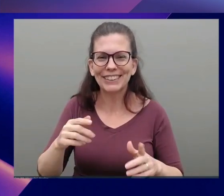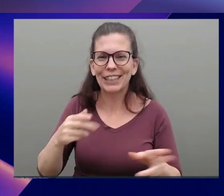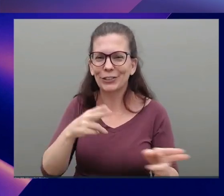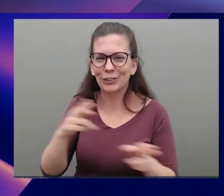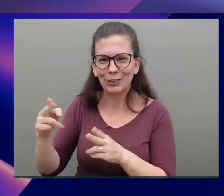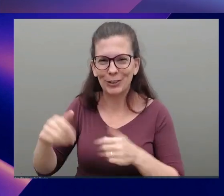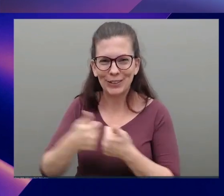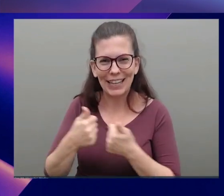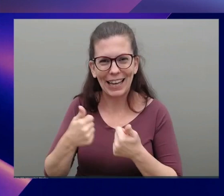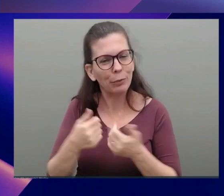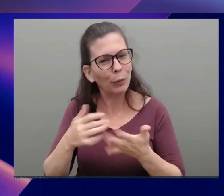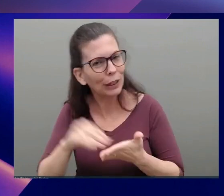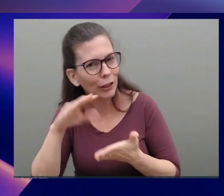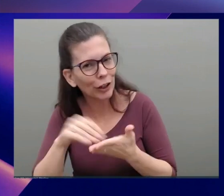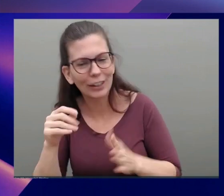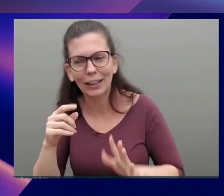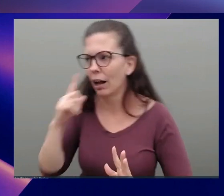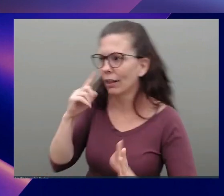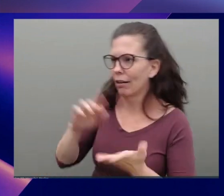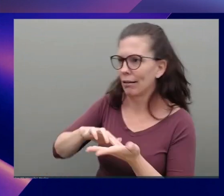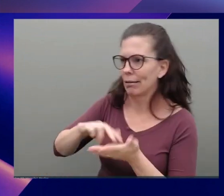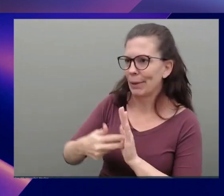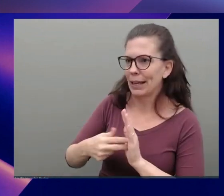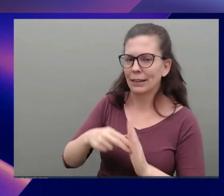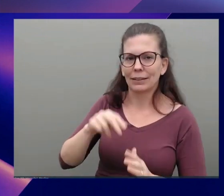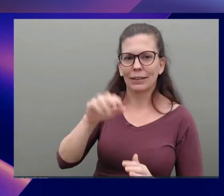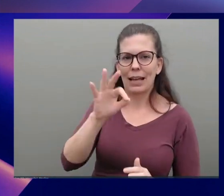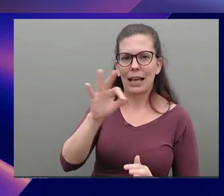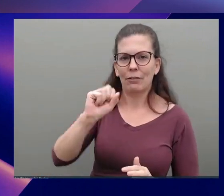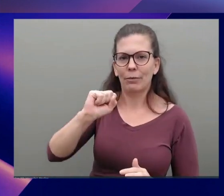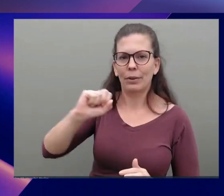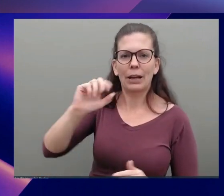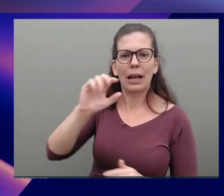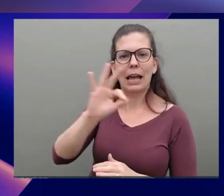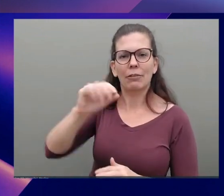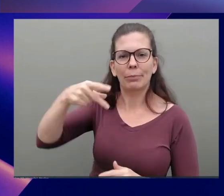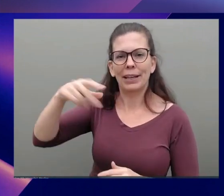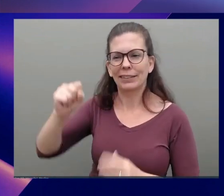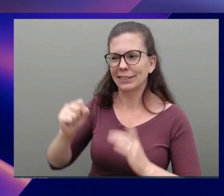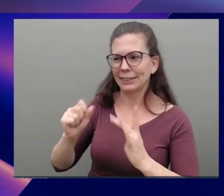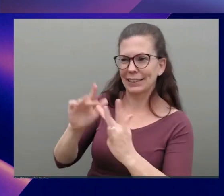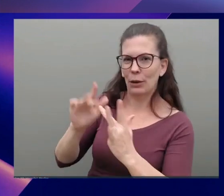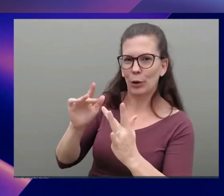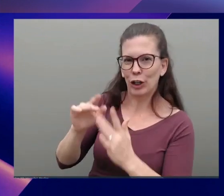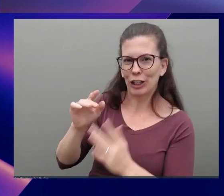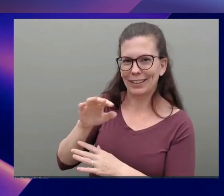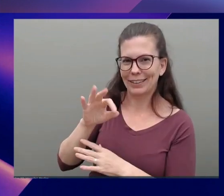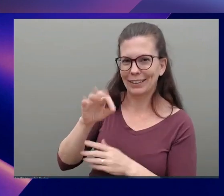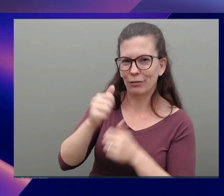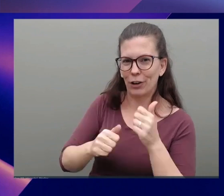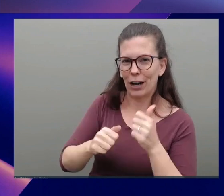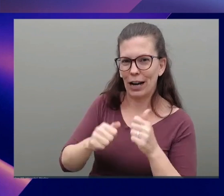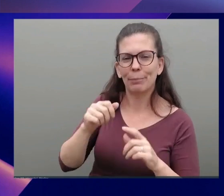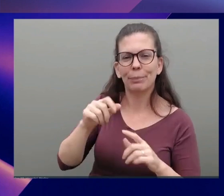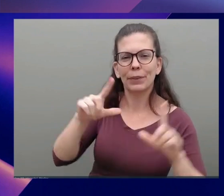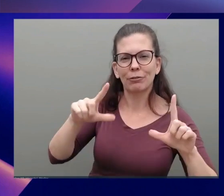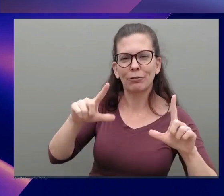talking about networking, frame packet segment. So you see, this drone looks different. It does, yeah, I see that. - It has a yellow outline, right? - It's colorful.